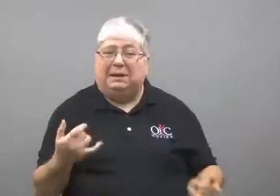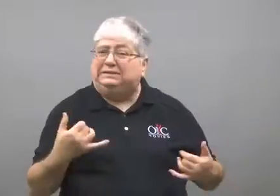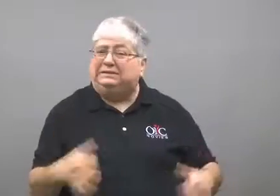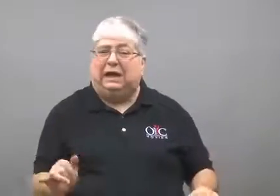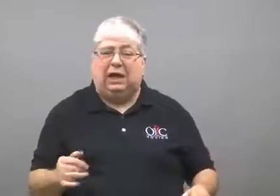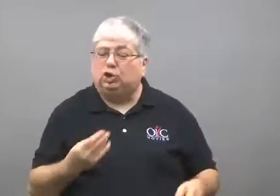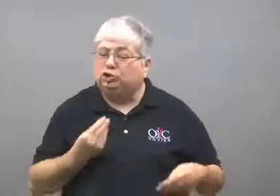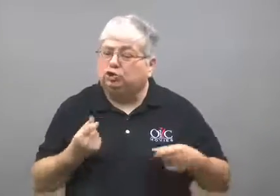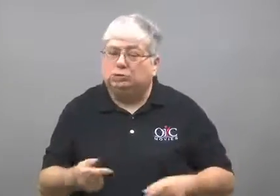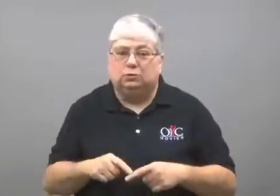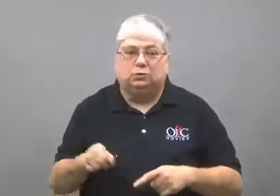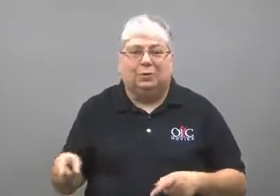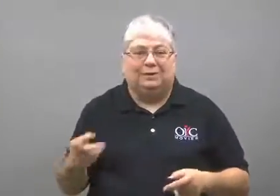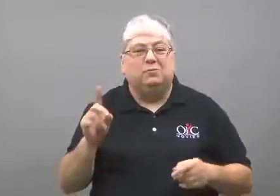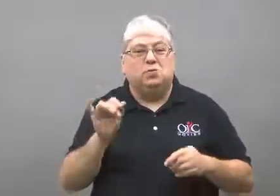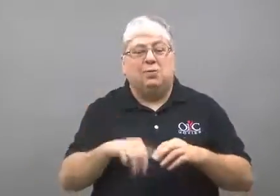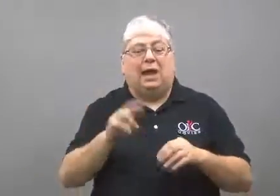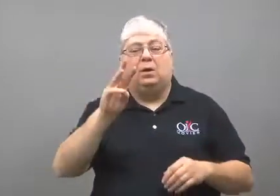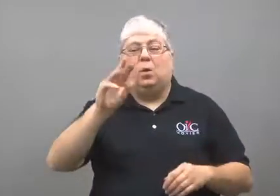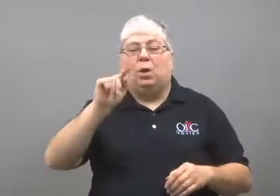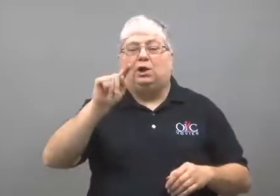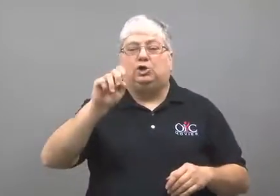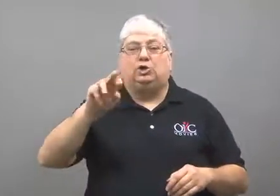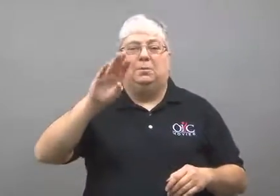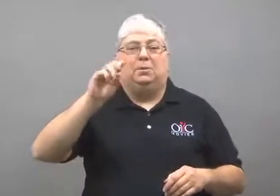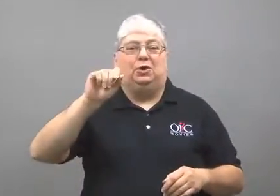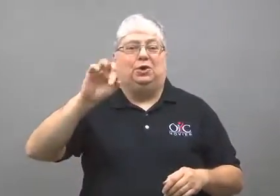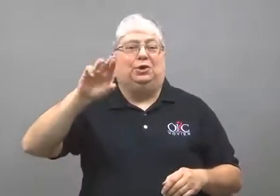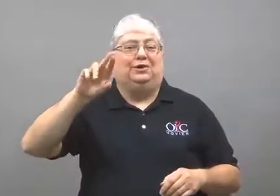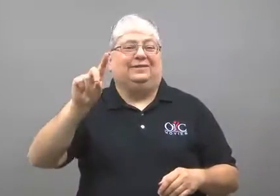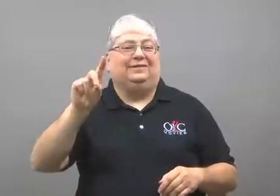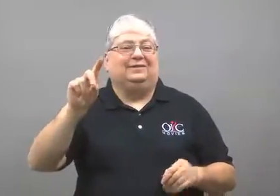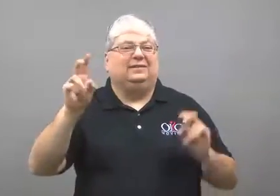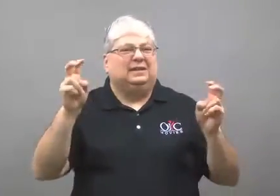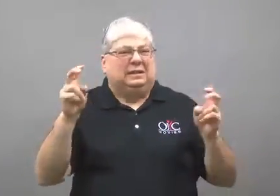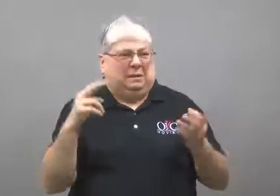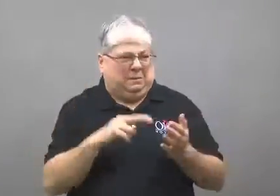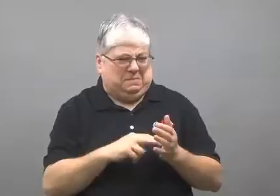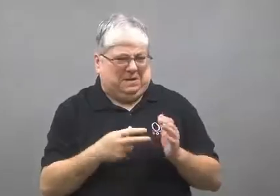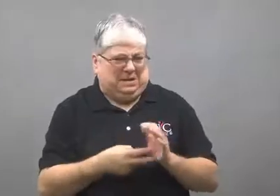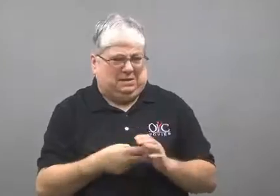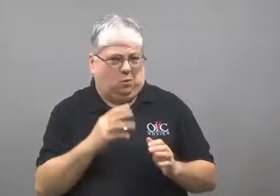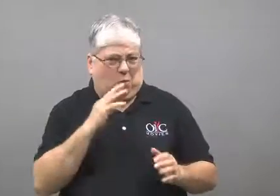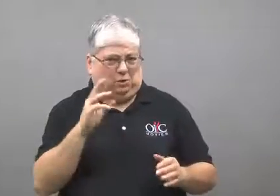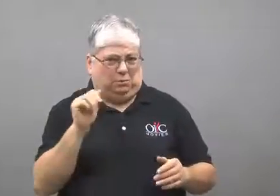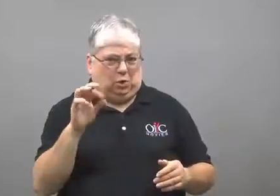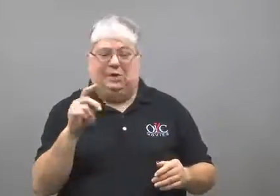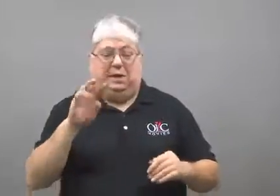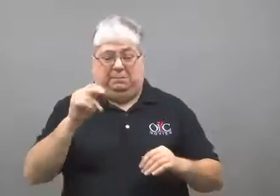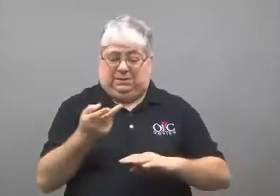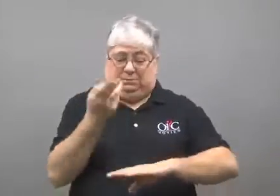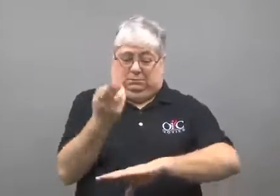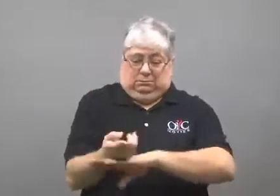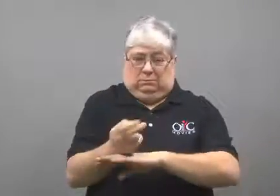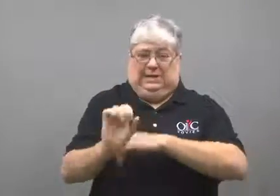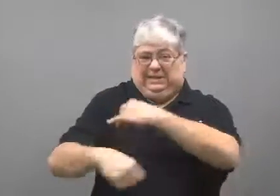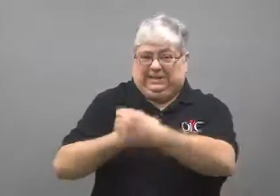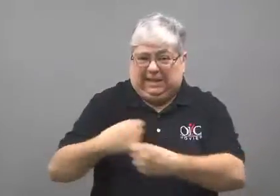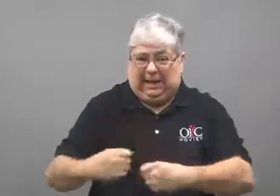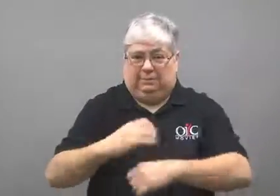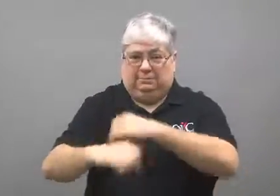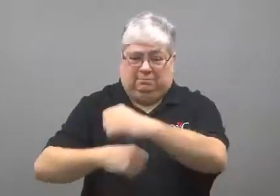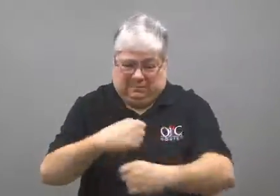The torture continued, however, including waterboarding.